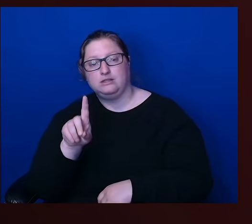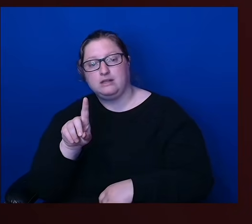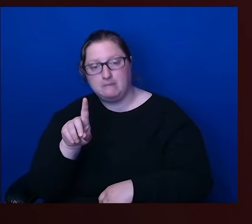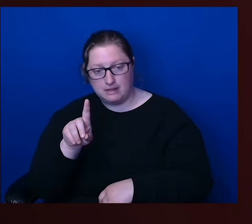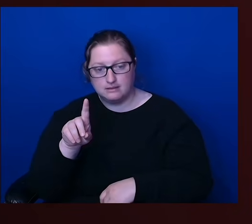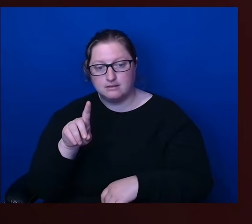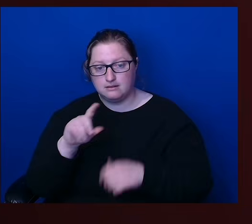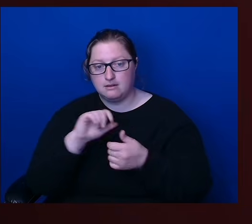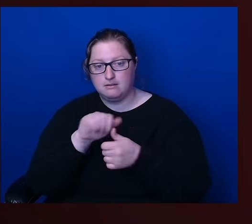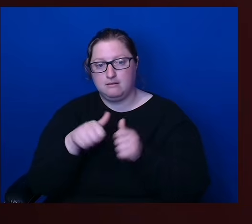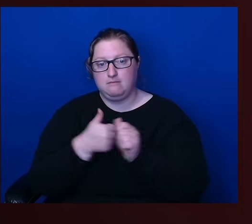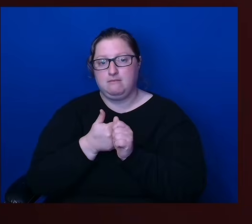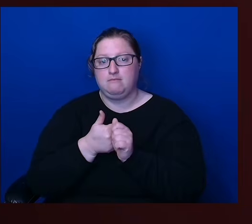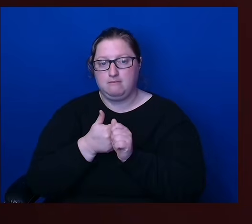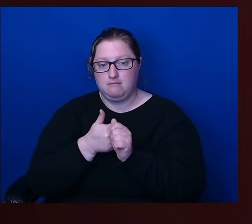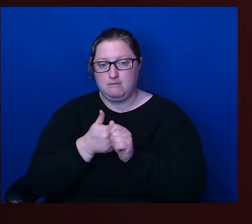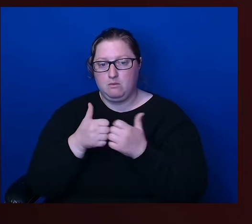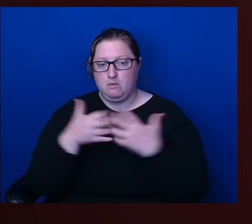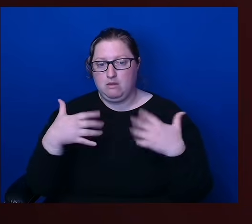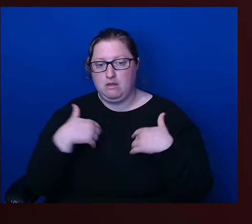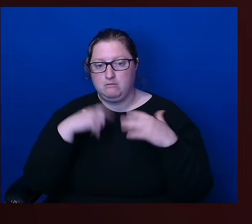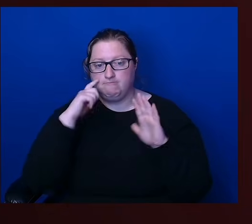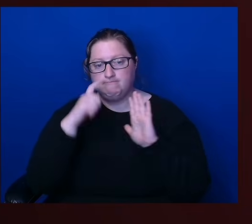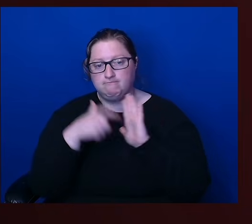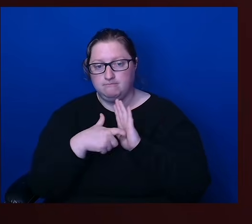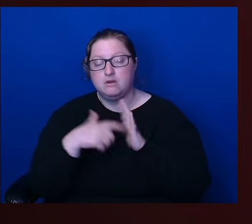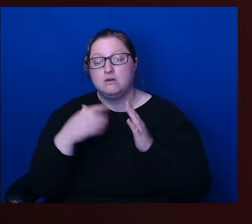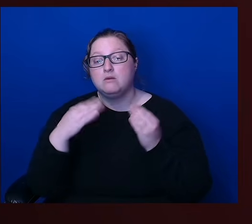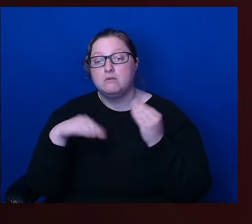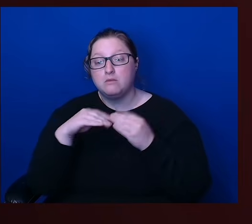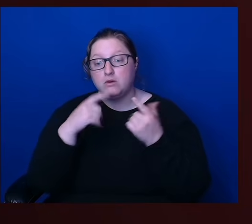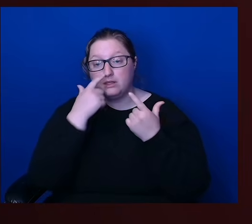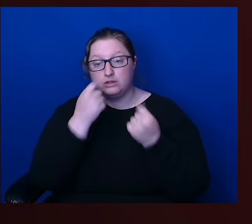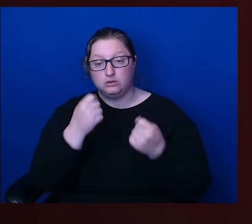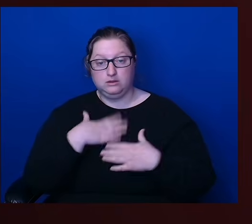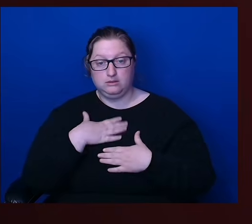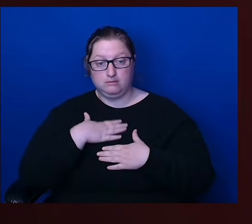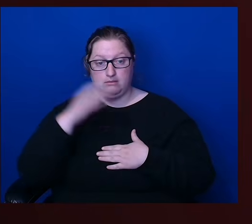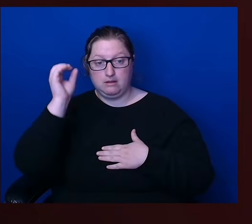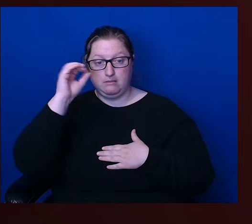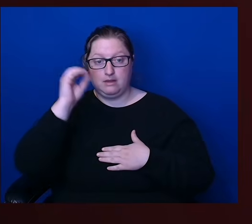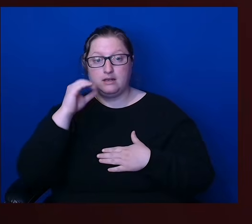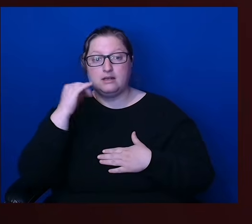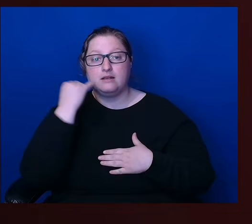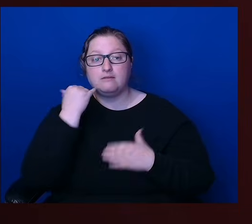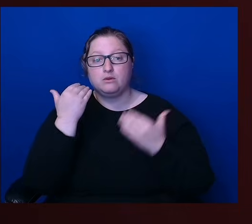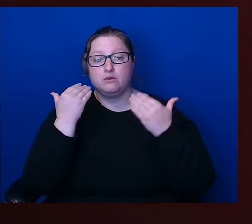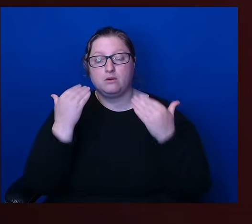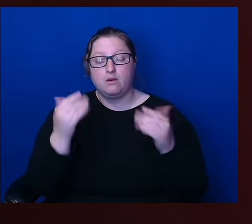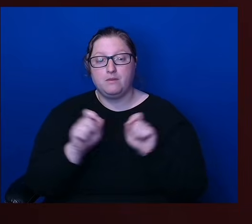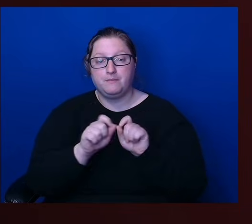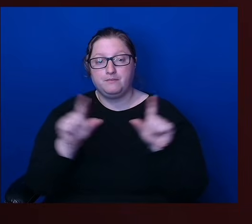What's even more interesting, in my opinion, is if we look at the other side of this,